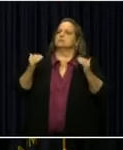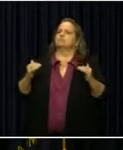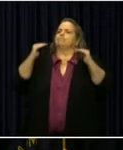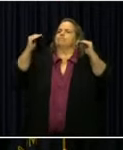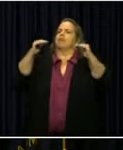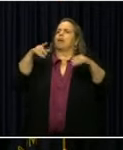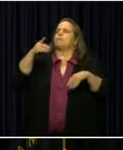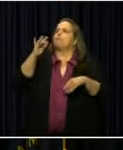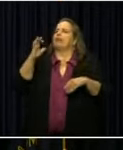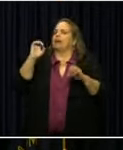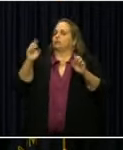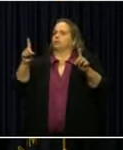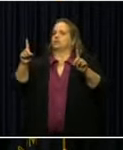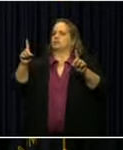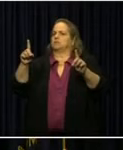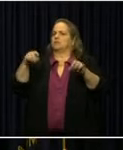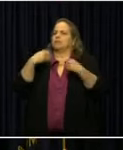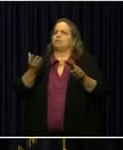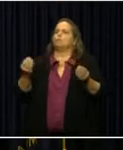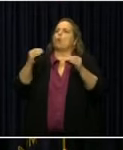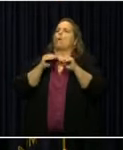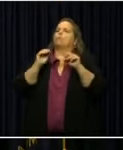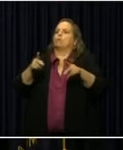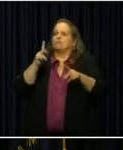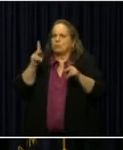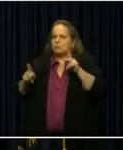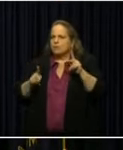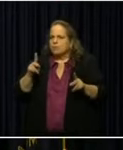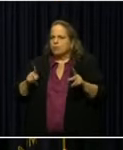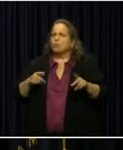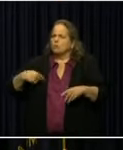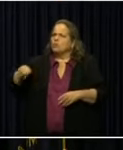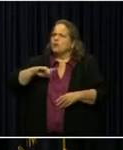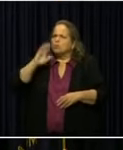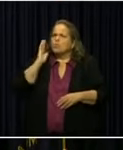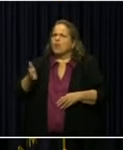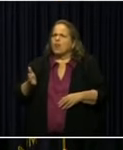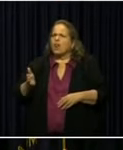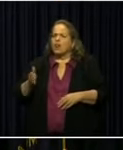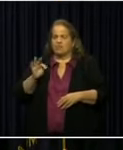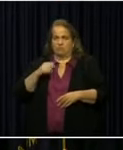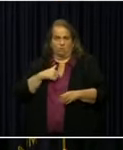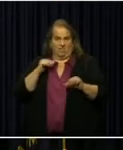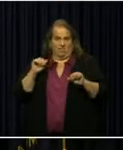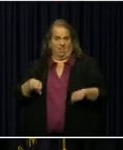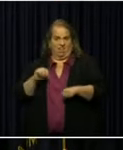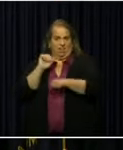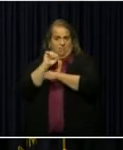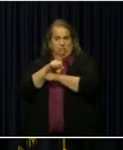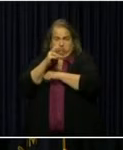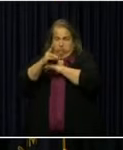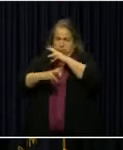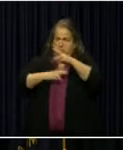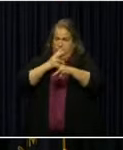RESTART OUR ECONOMY, AND WE NEVER KNOW IF THEY ARE GOING TO BE DIVVIED OUT IN MANNERS THAT